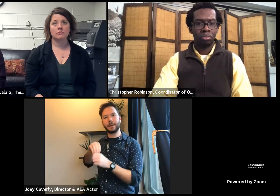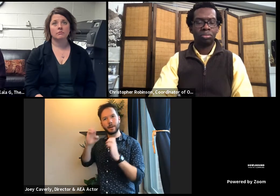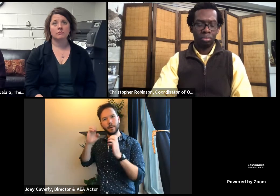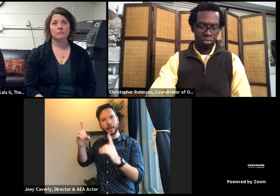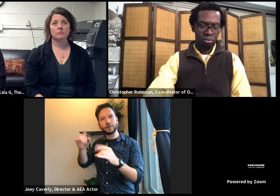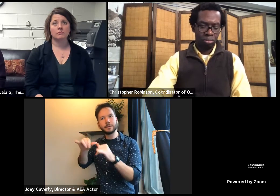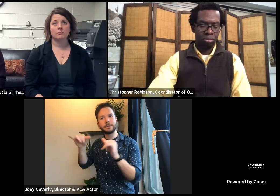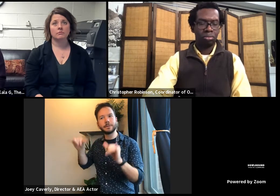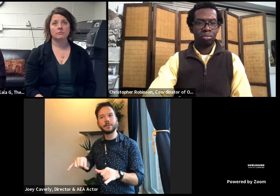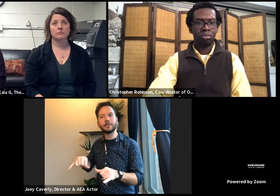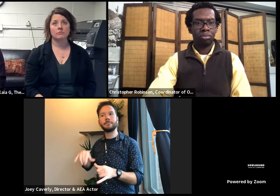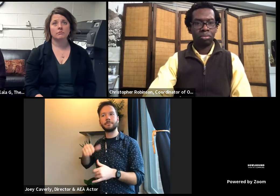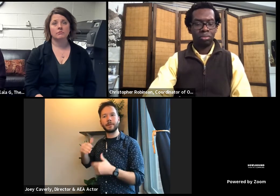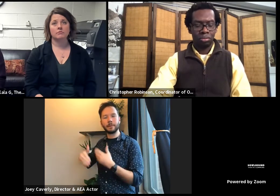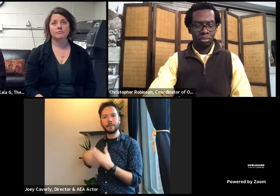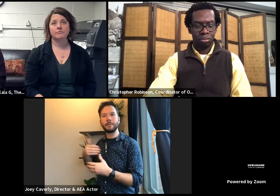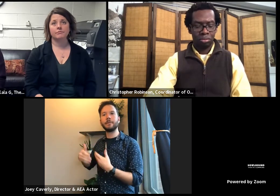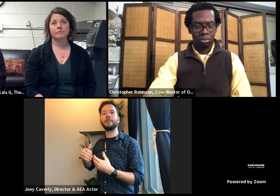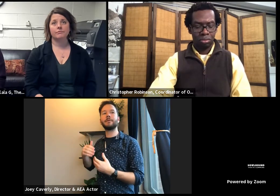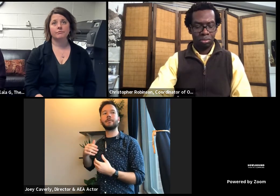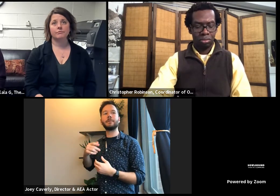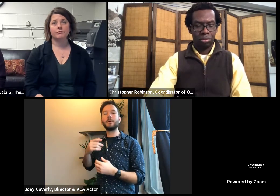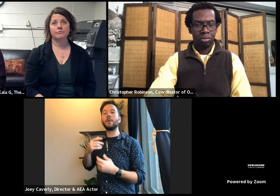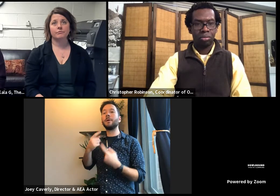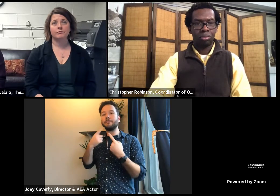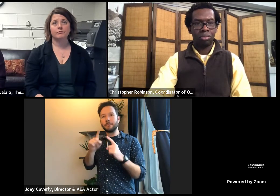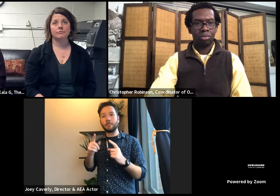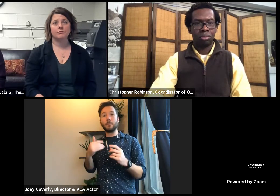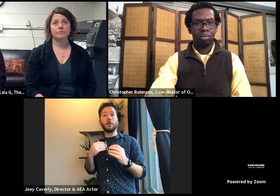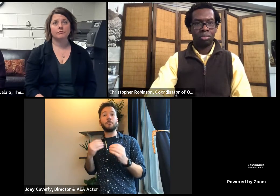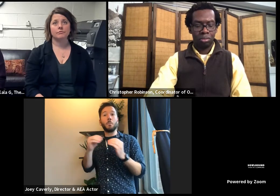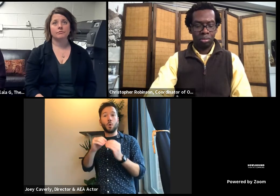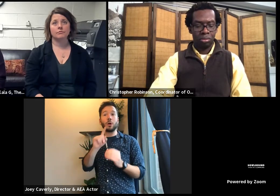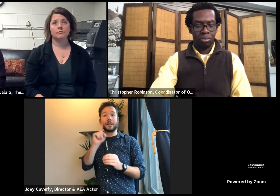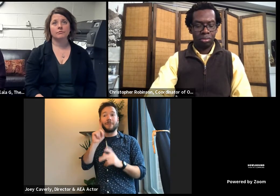of neglect, oppression, systematically and systemically.